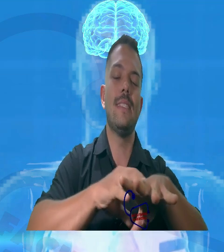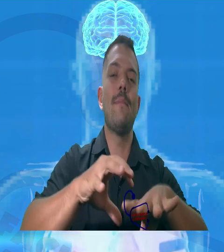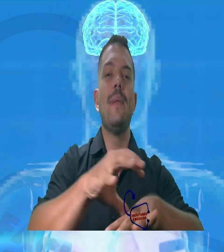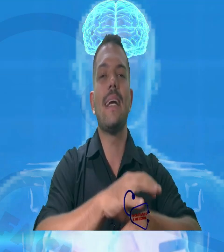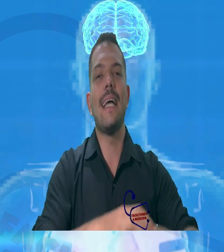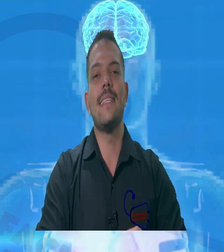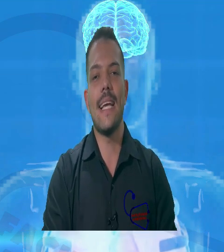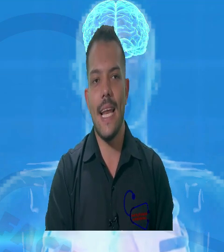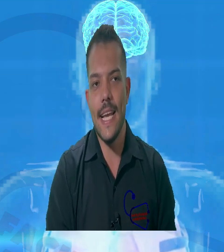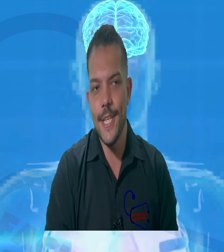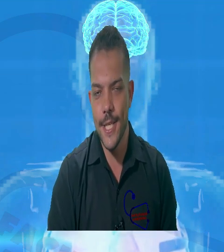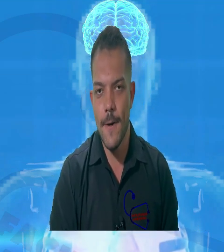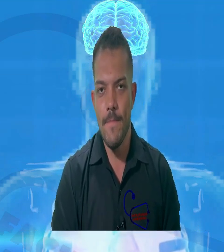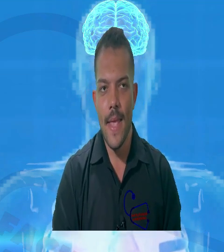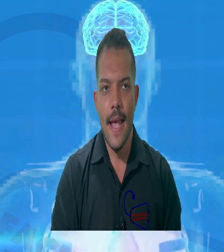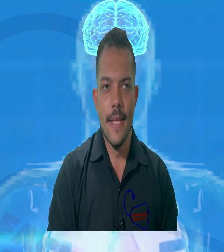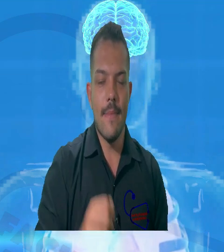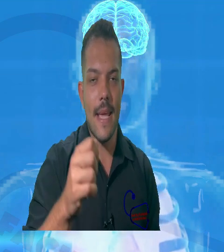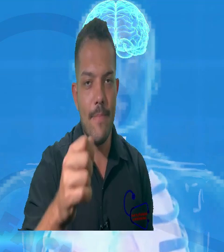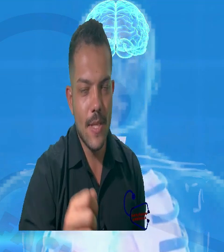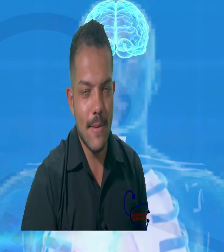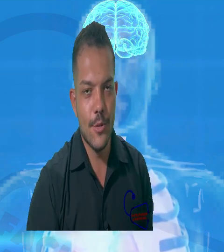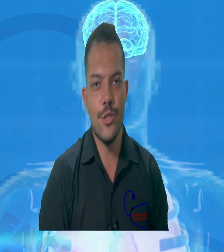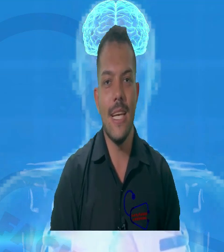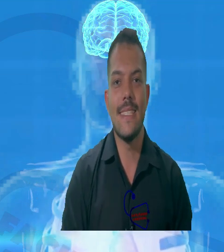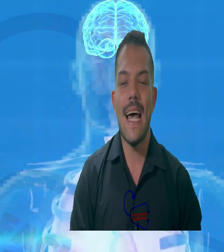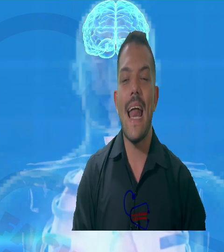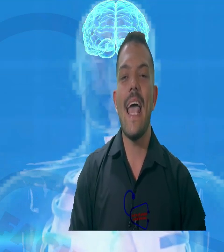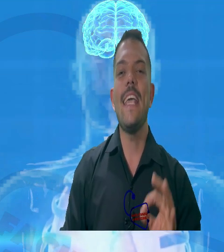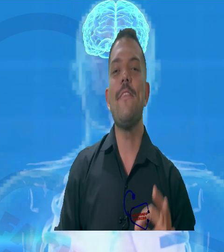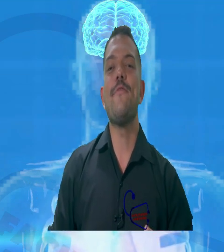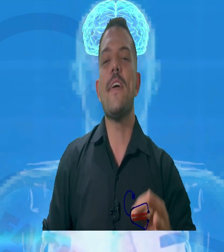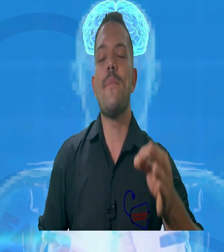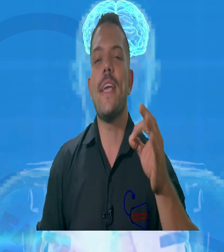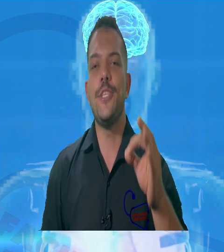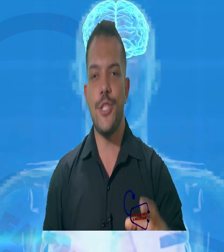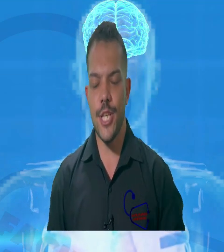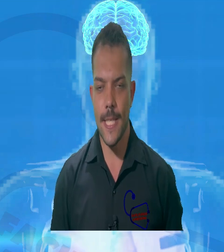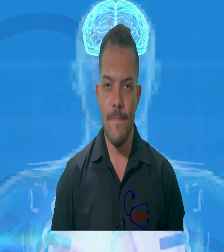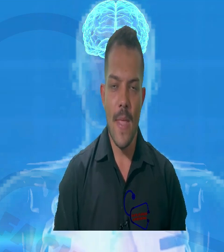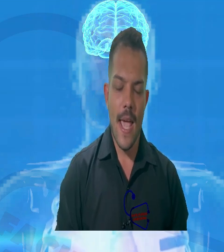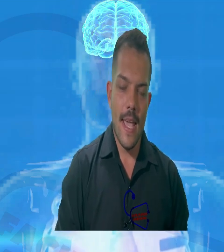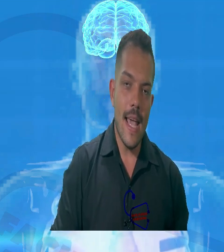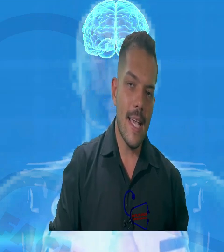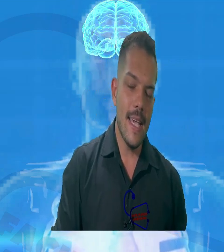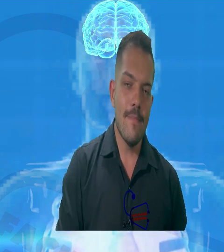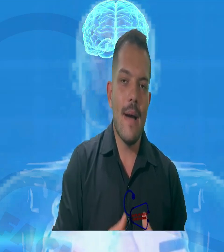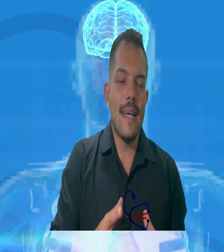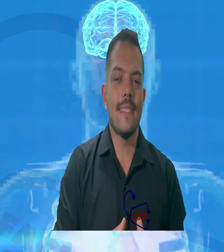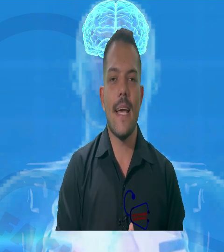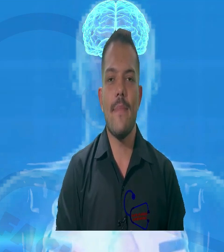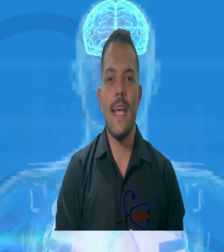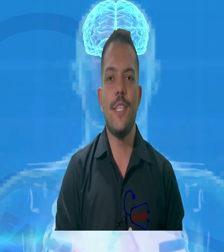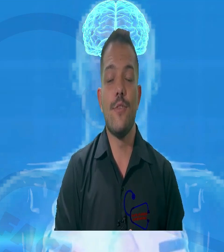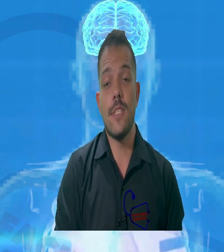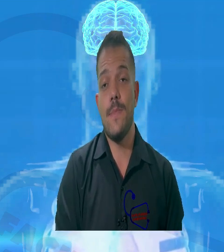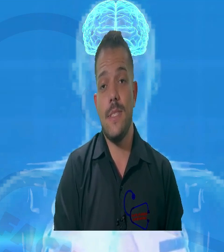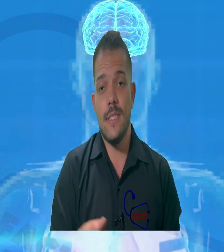applied to that area we can also use ivermectin and here basically you need